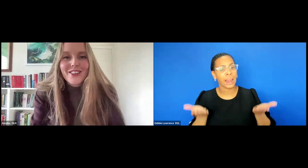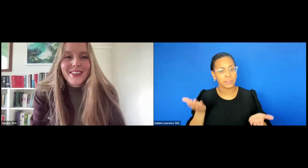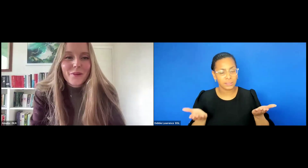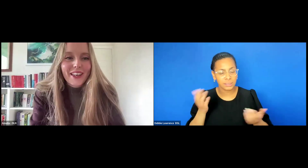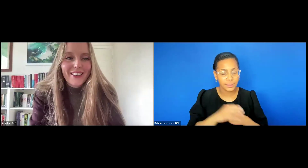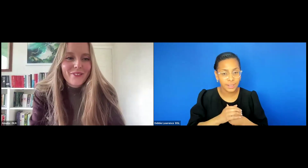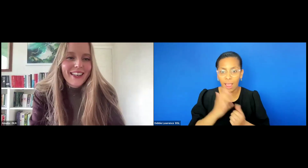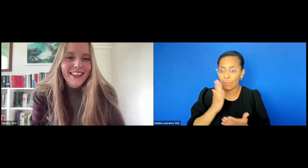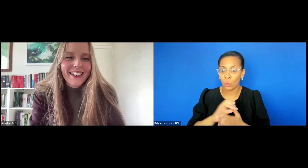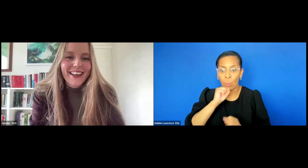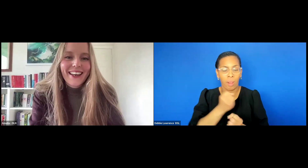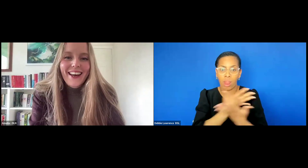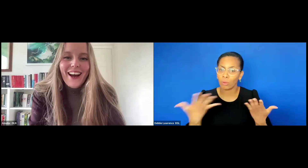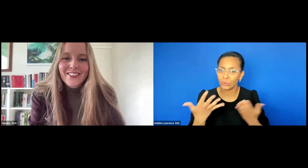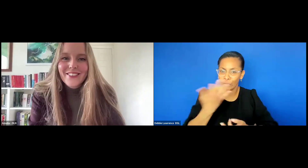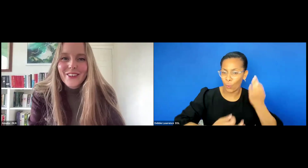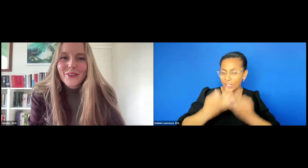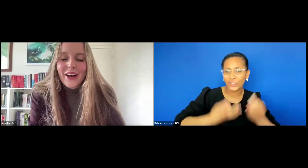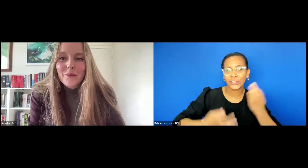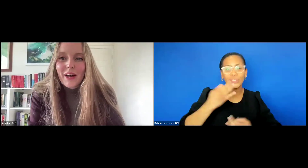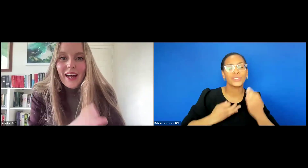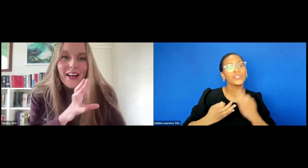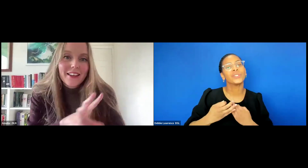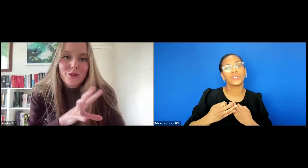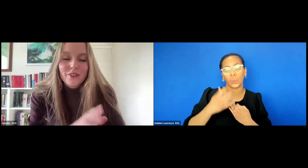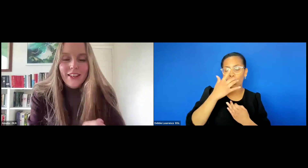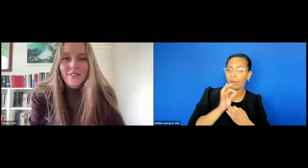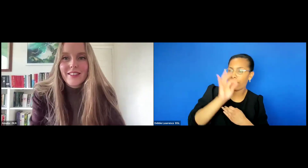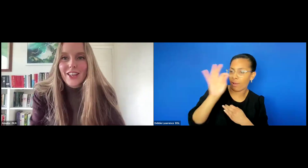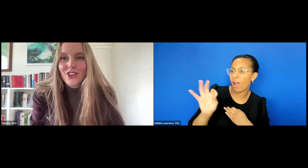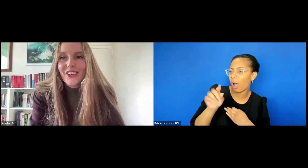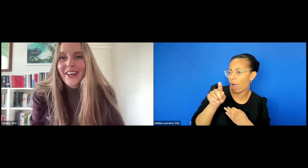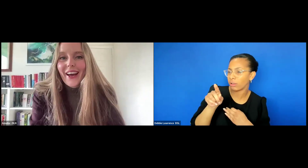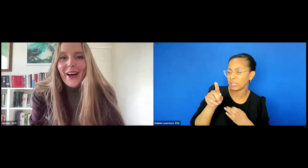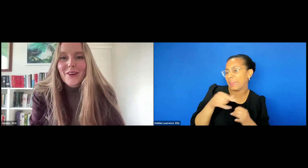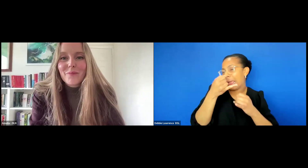questions coming in that we can ask you towards the end of the session.